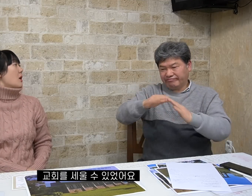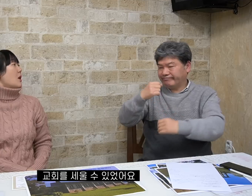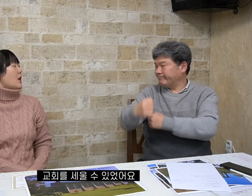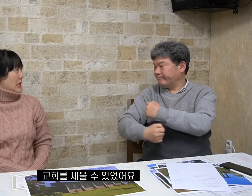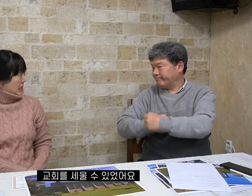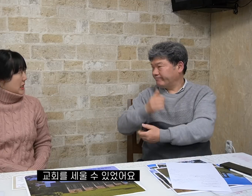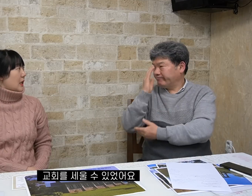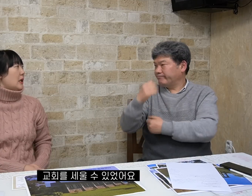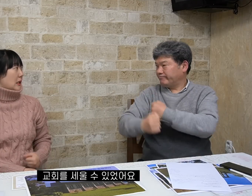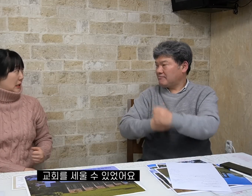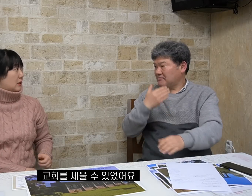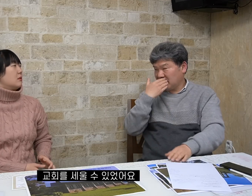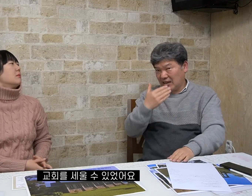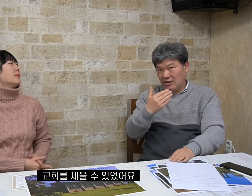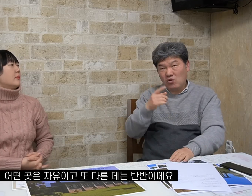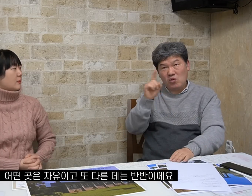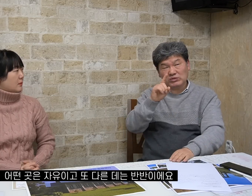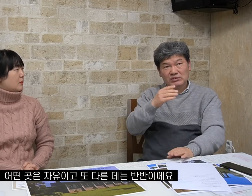so we were able to build a church.